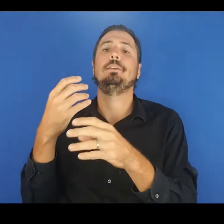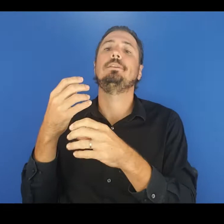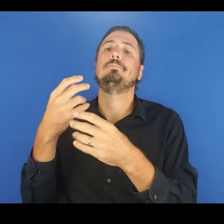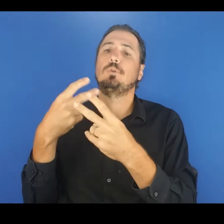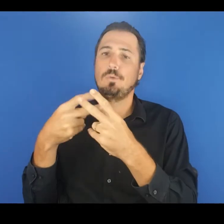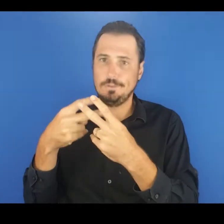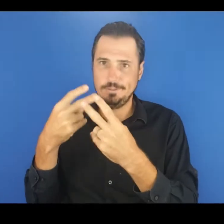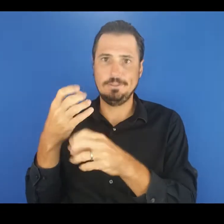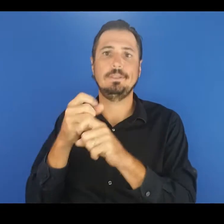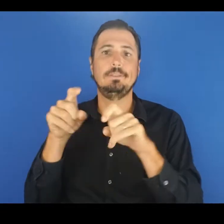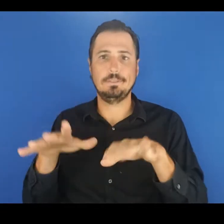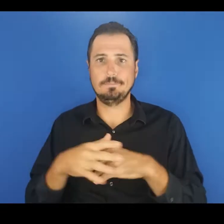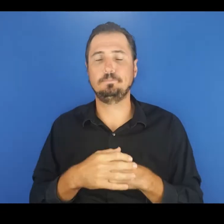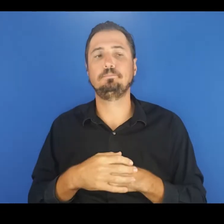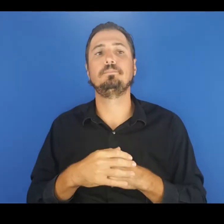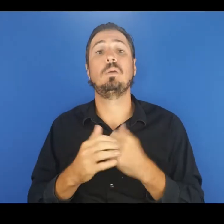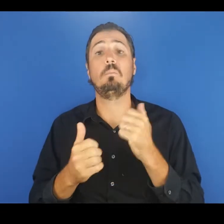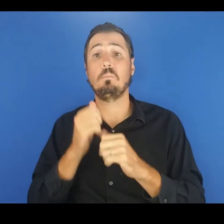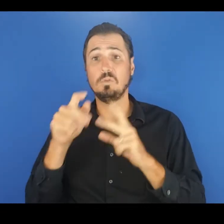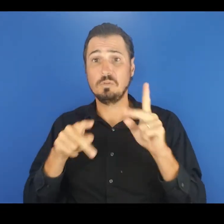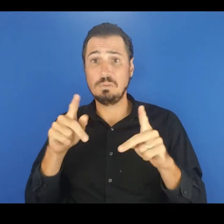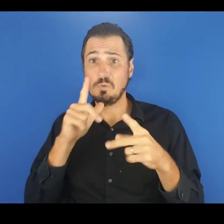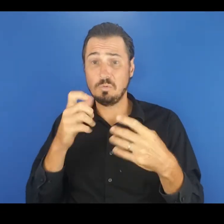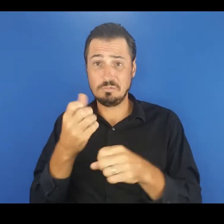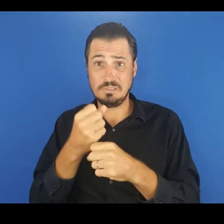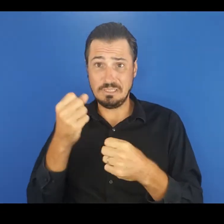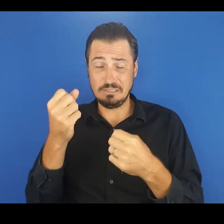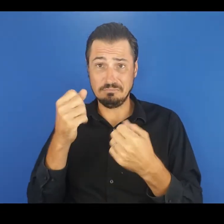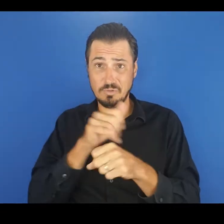Most of the people who are infected are unvaccinated.